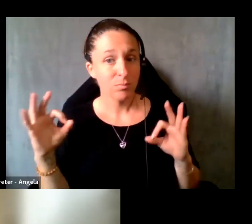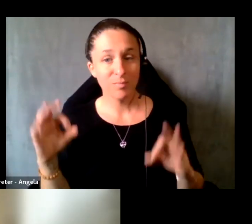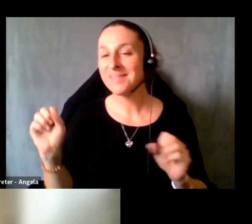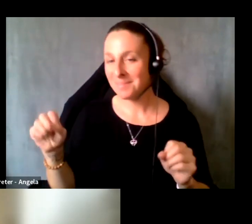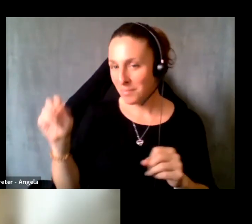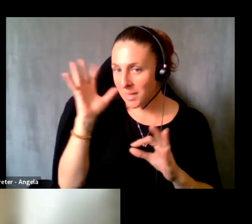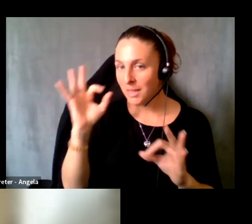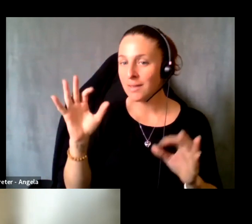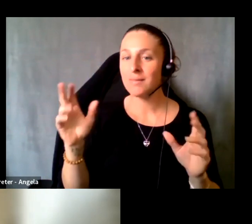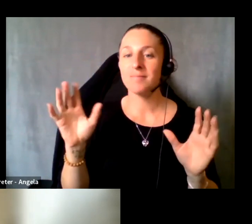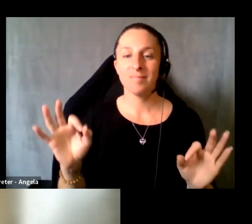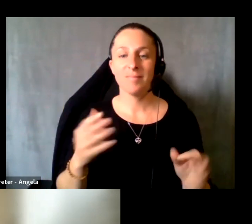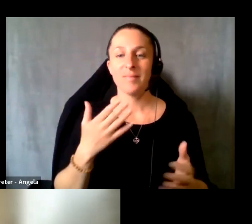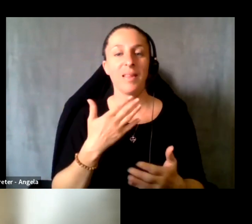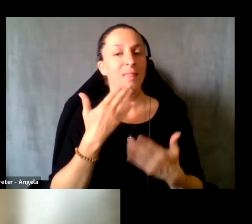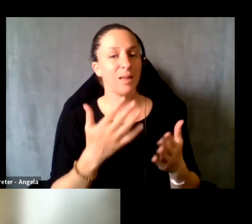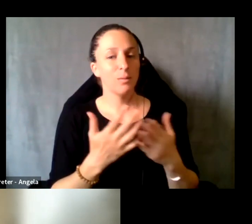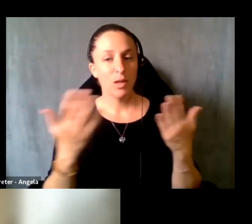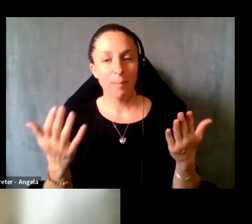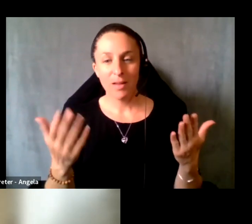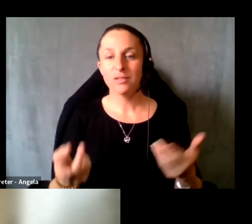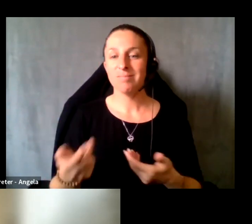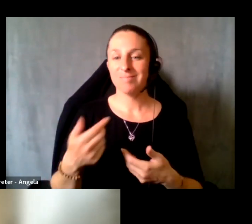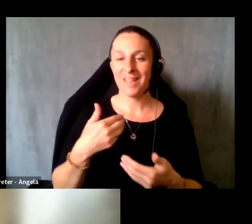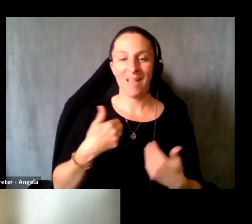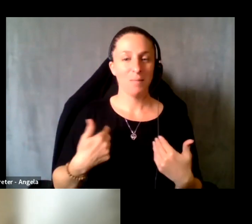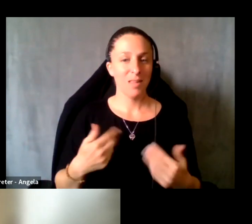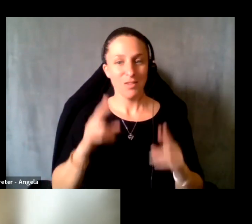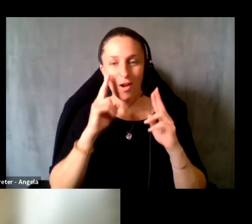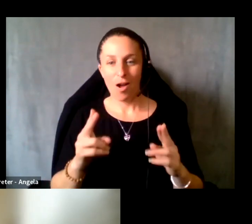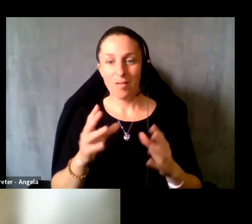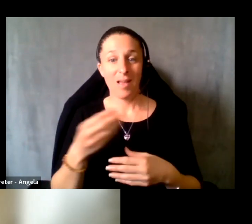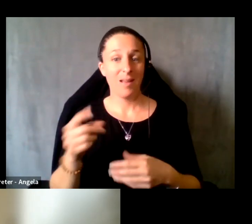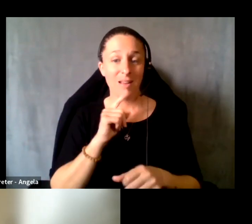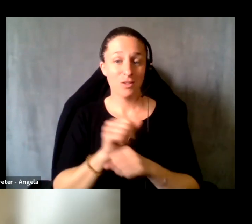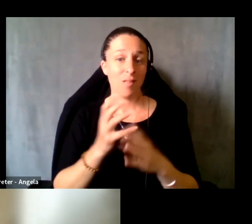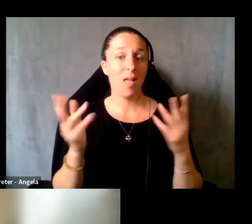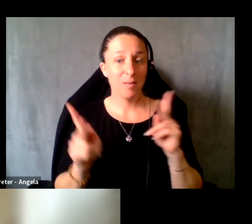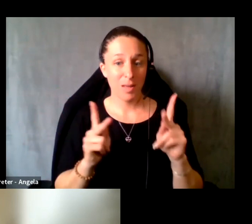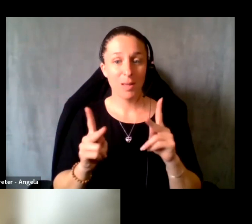hear me okay? Yes, we can hear you, Alex, thank you. Thank you so much for having me. It's an honor, and actually a lot of the folks have brought up a lot of things that we've